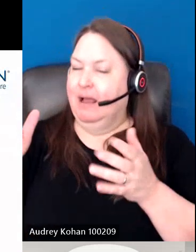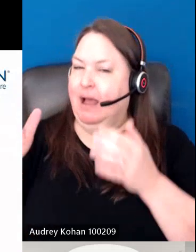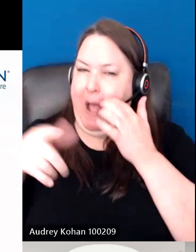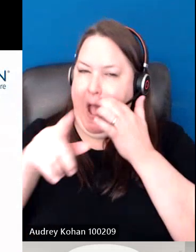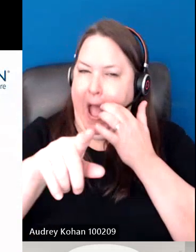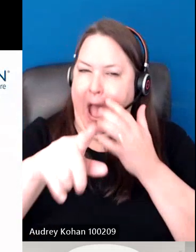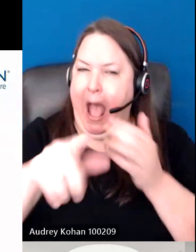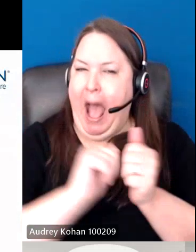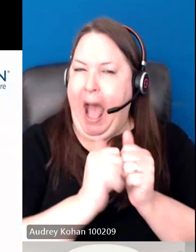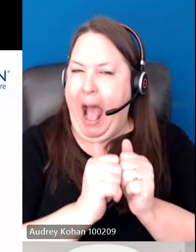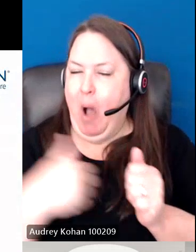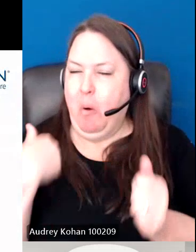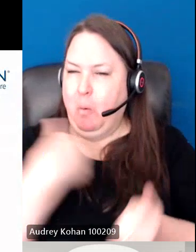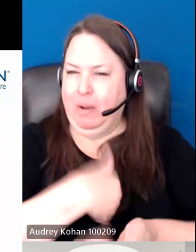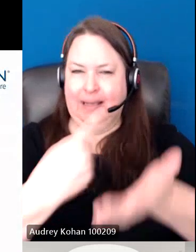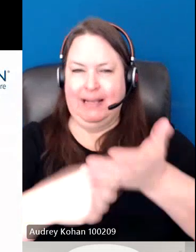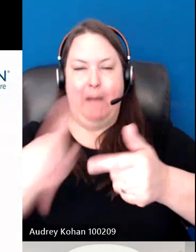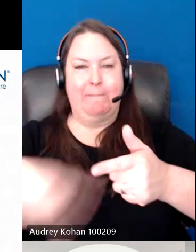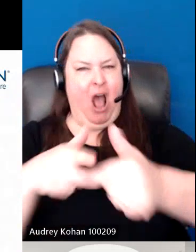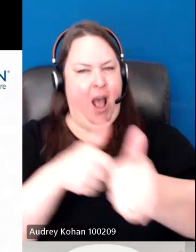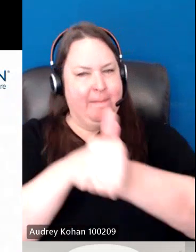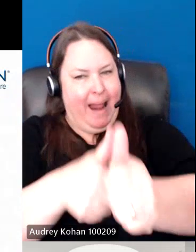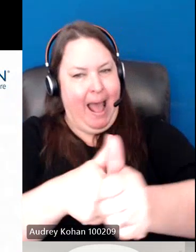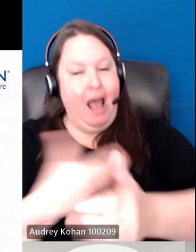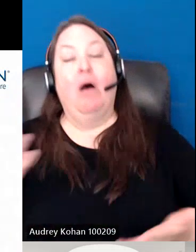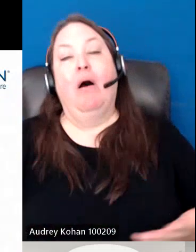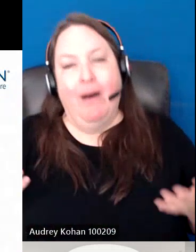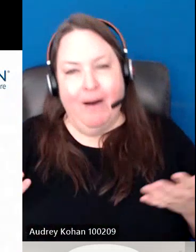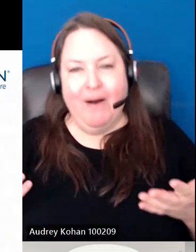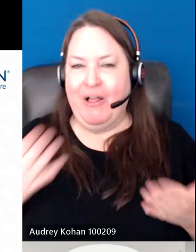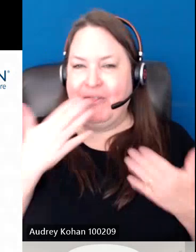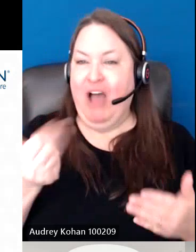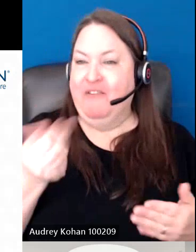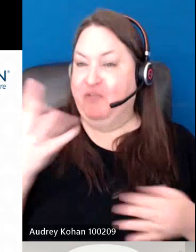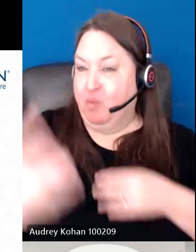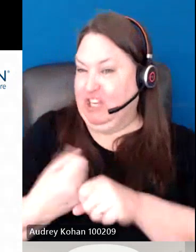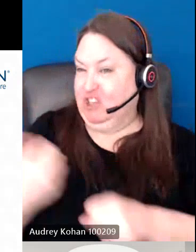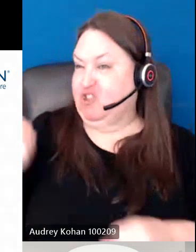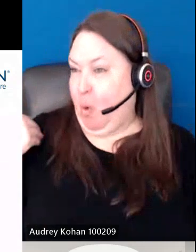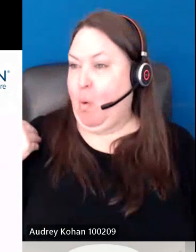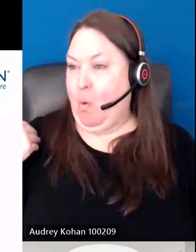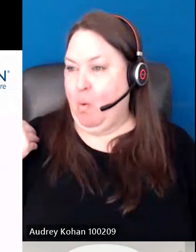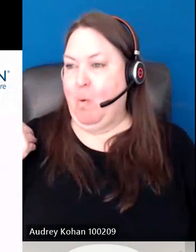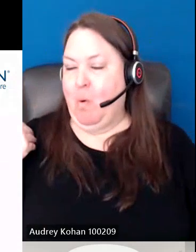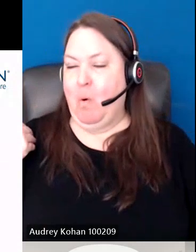how do we talk about complying well thankfully a few years ago now the Department of Justice